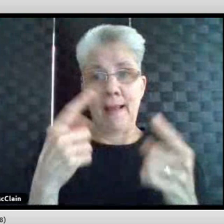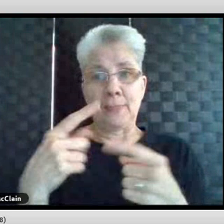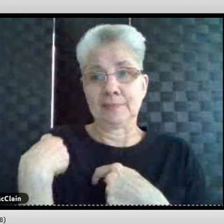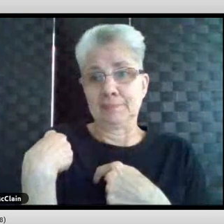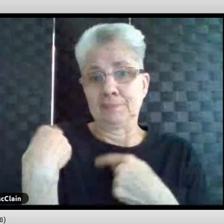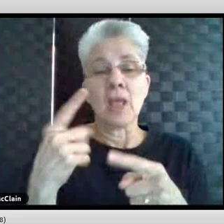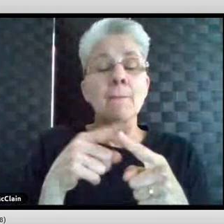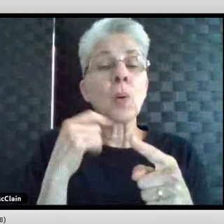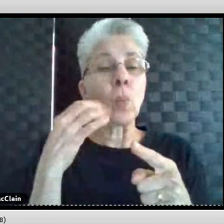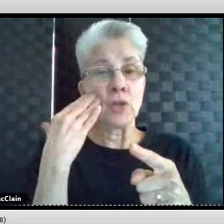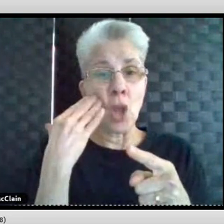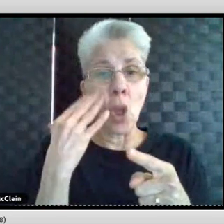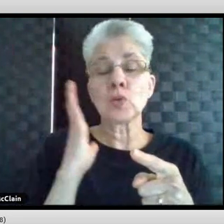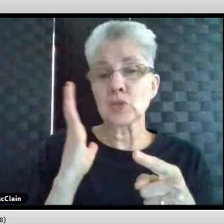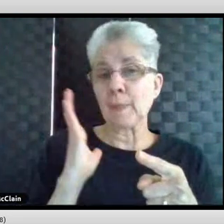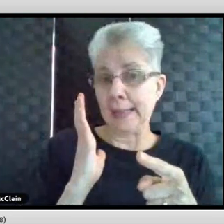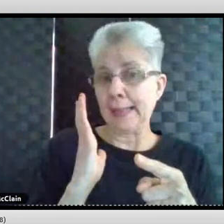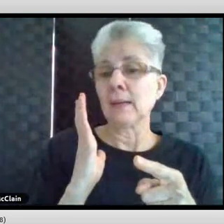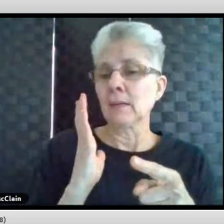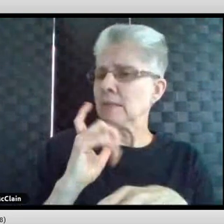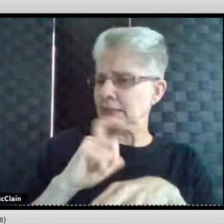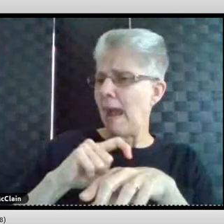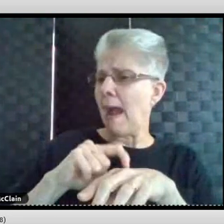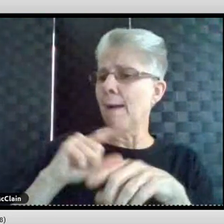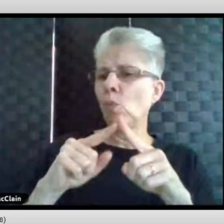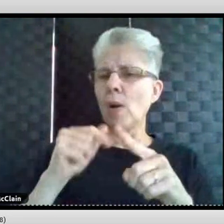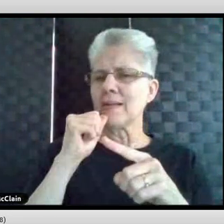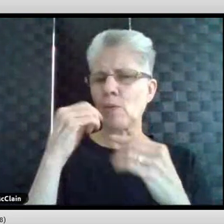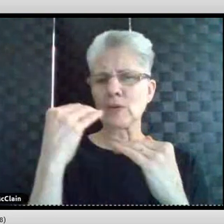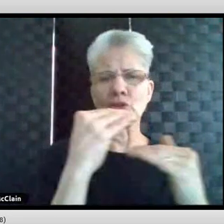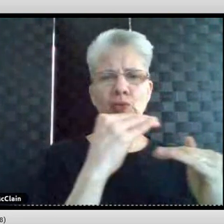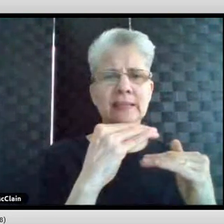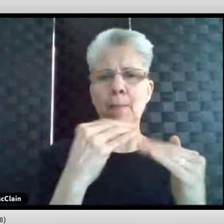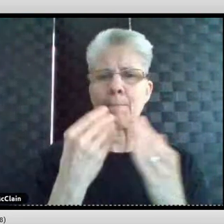But we all know there were days where it wasn't nearly as restricted as it is now.